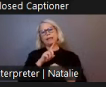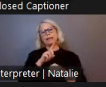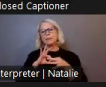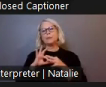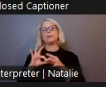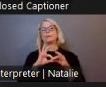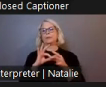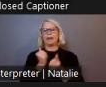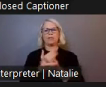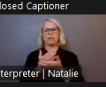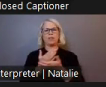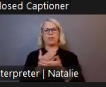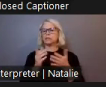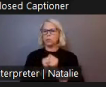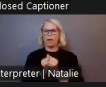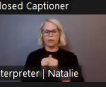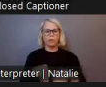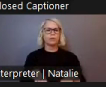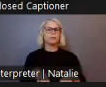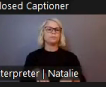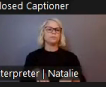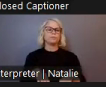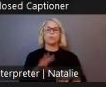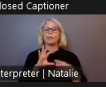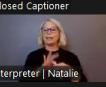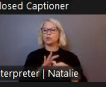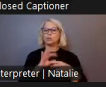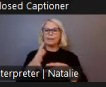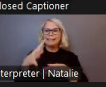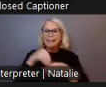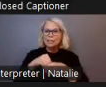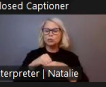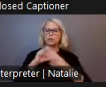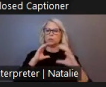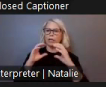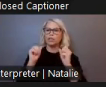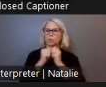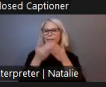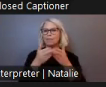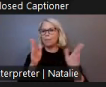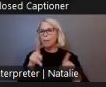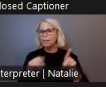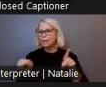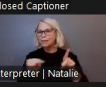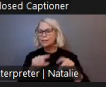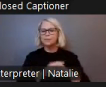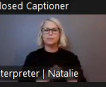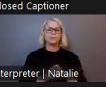in the sense of engagement and communication with the public.